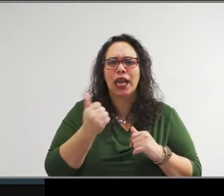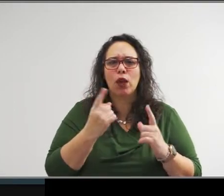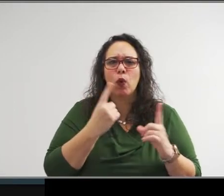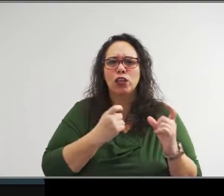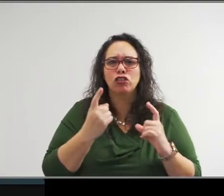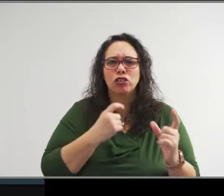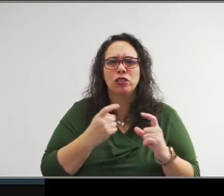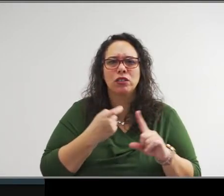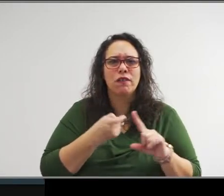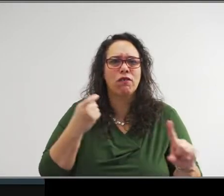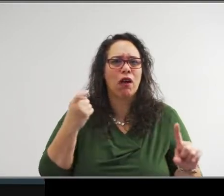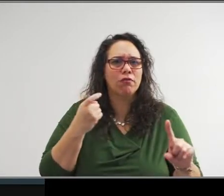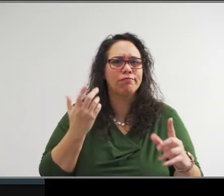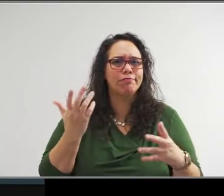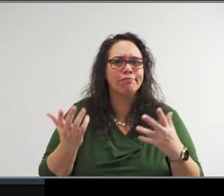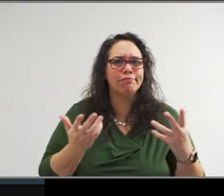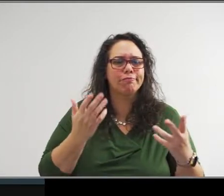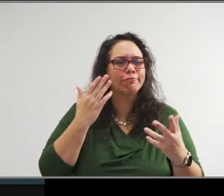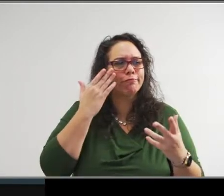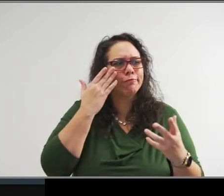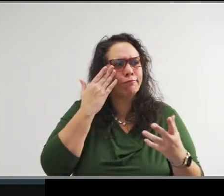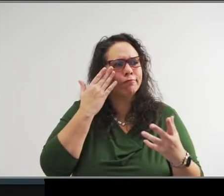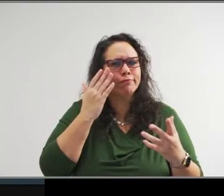from our board members.